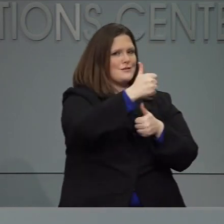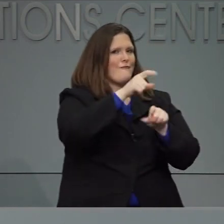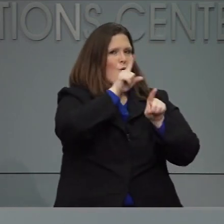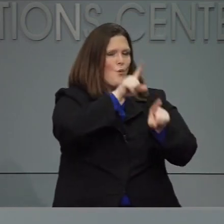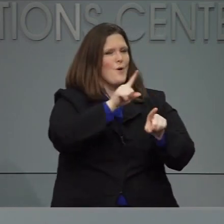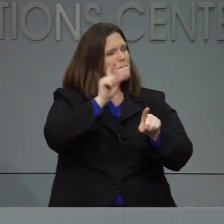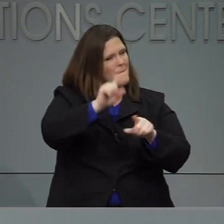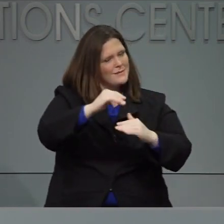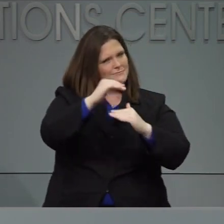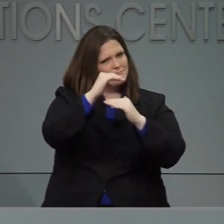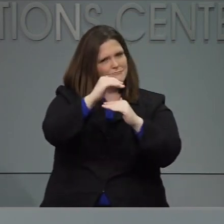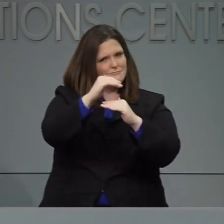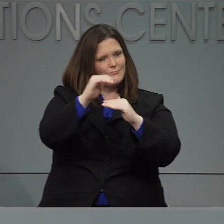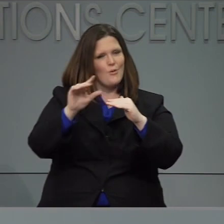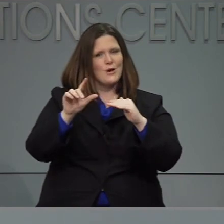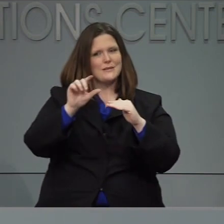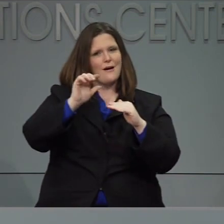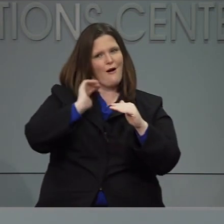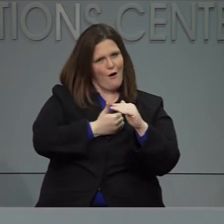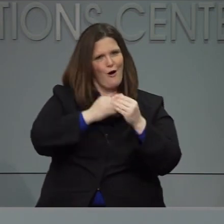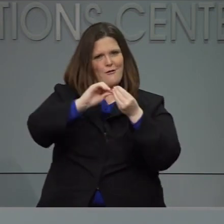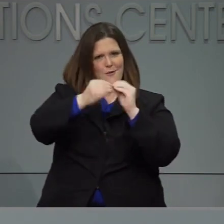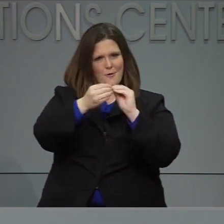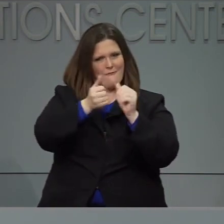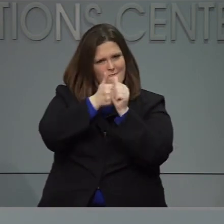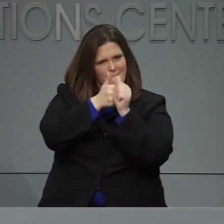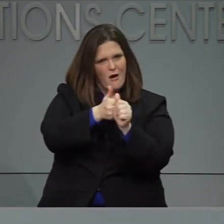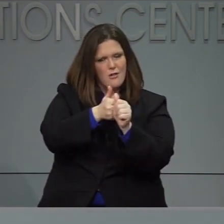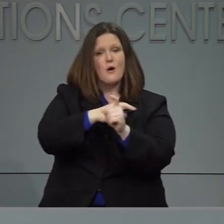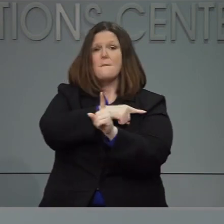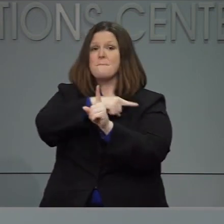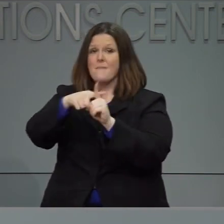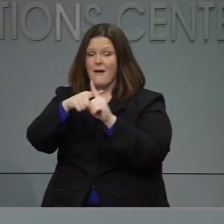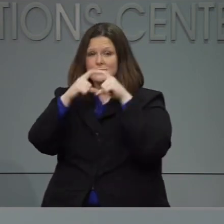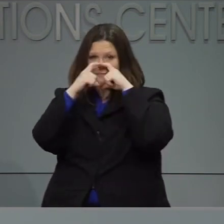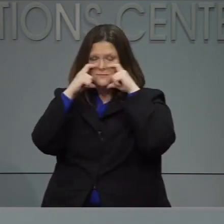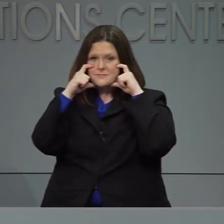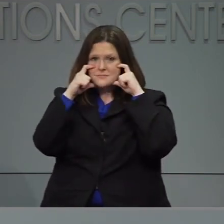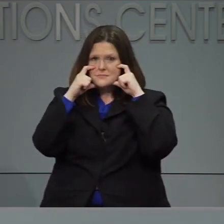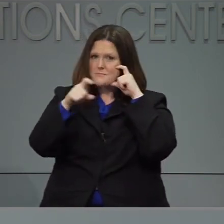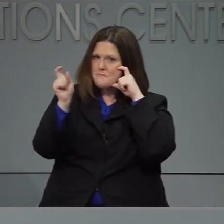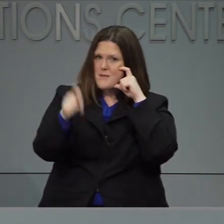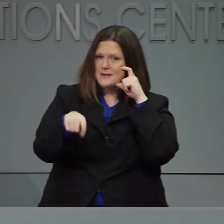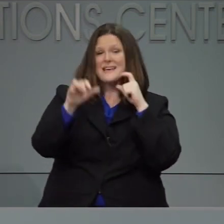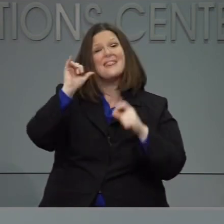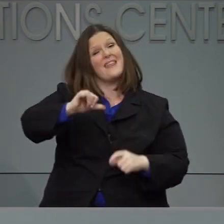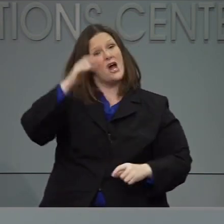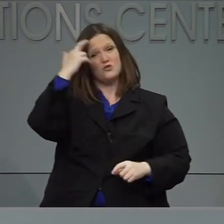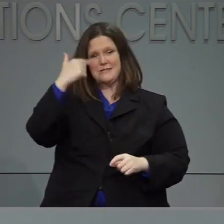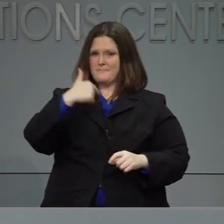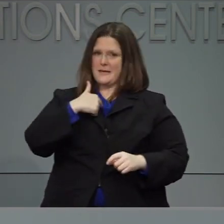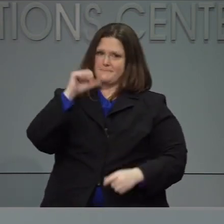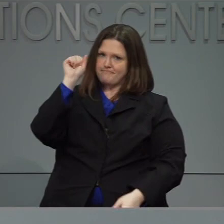SHOULD BE LIMITING GATHERINGS AND ARE REQUIRING FACE COVERINGS IT'S WHY I SPENT SOME TIME TODAY ON THE 3 W'S THOSE